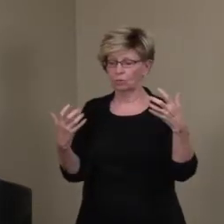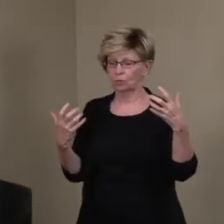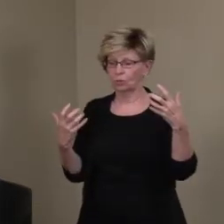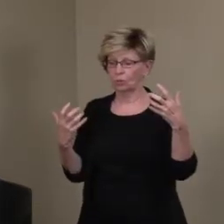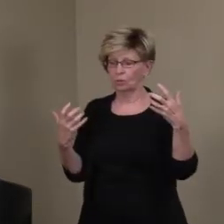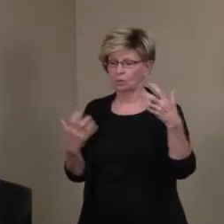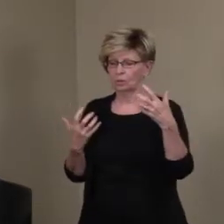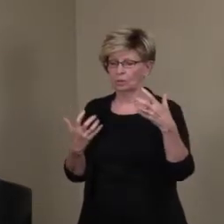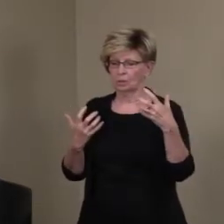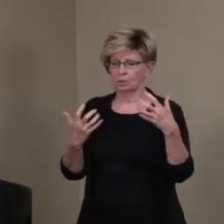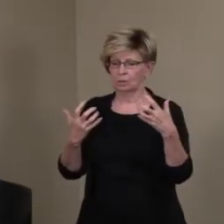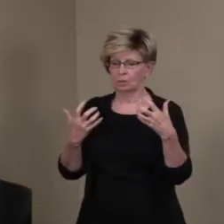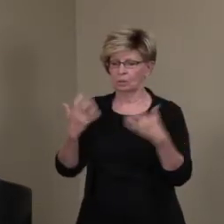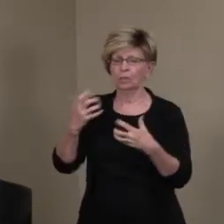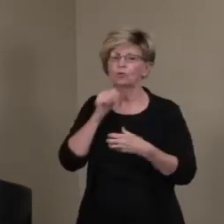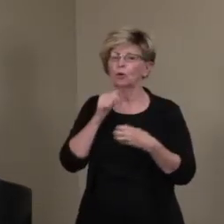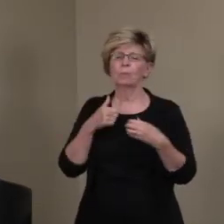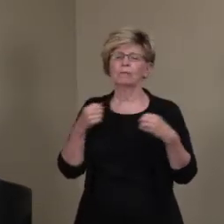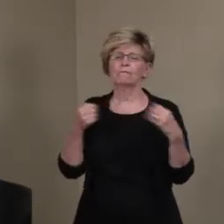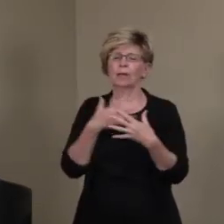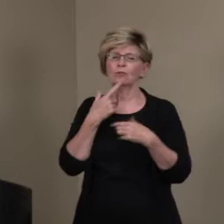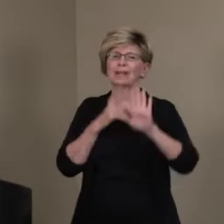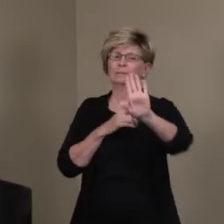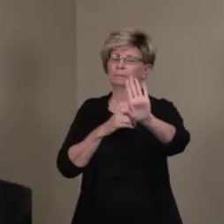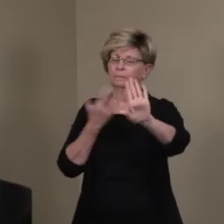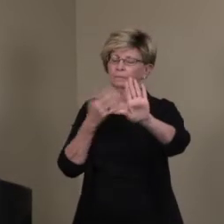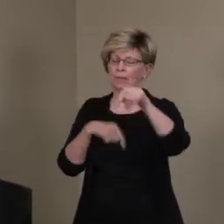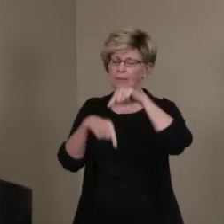right along in the process and we're trying to match a job coach to them